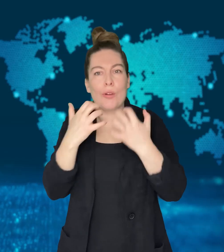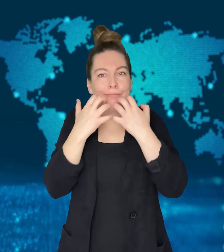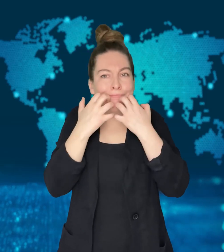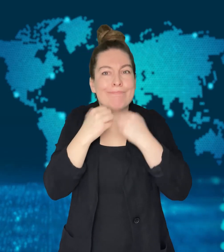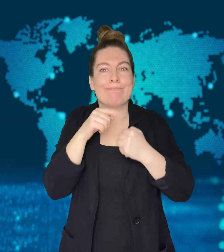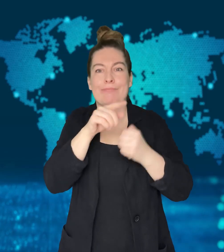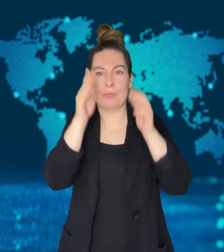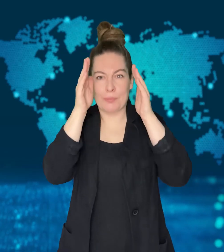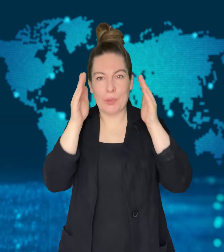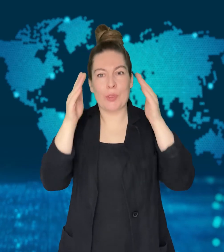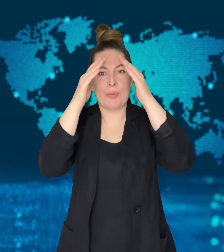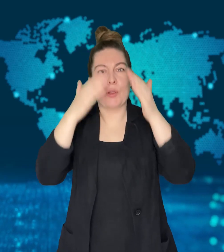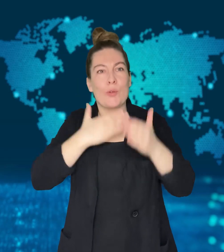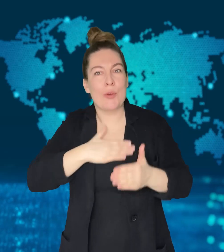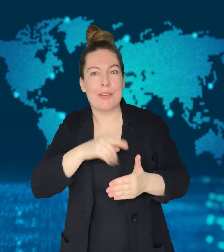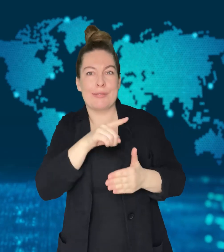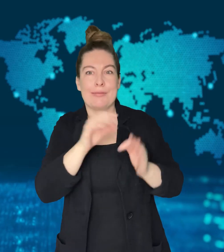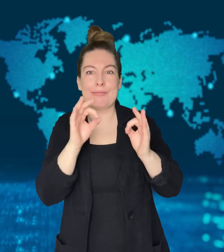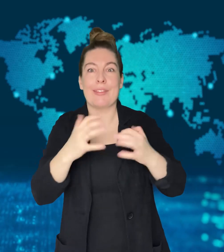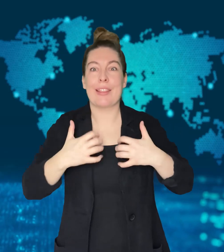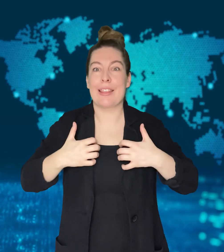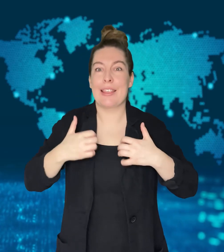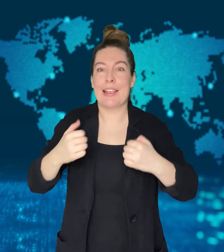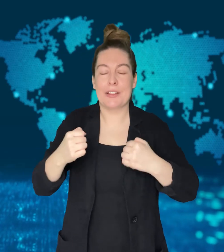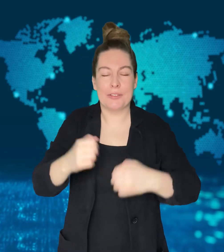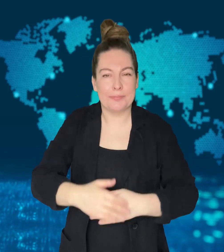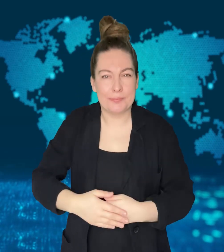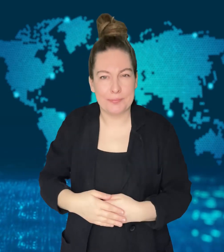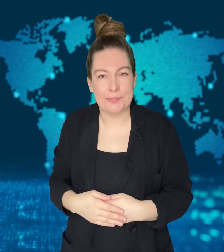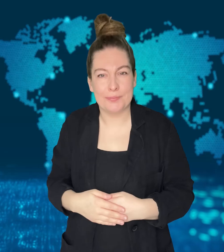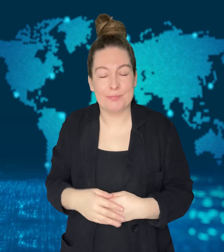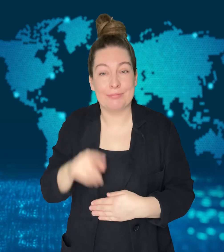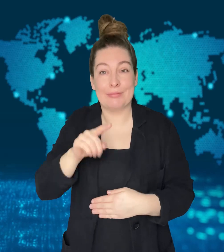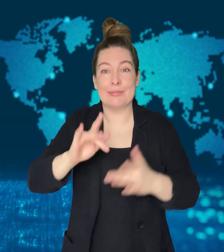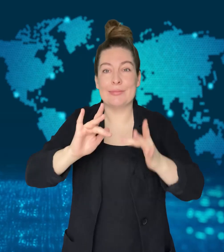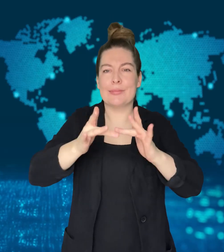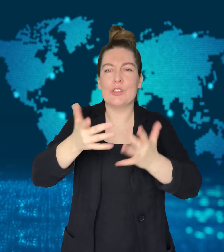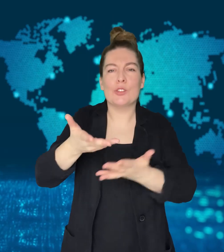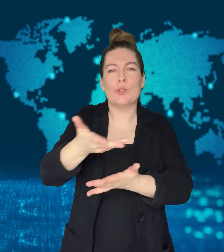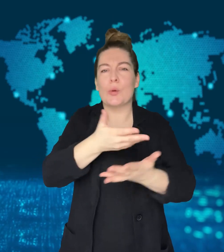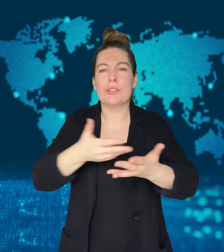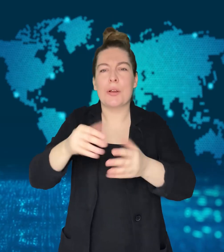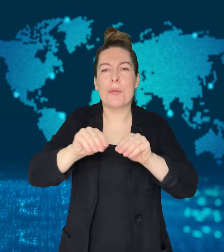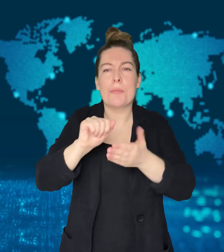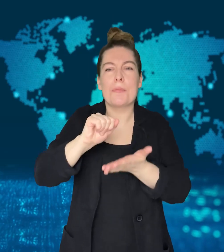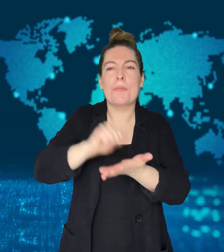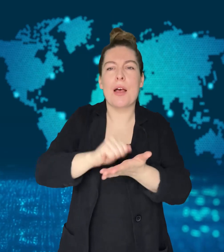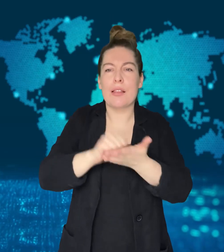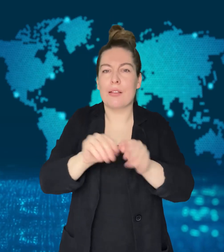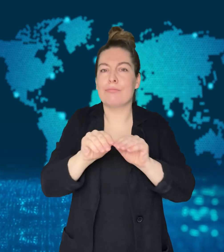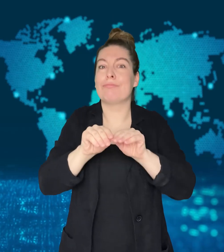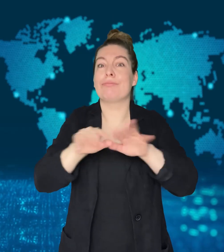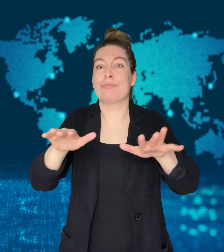are concerned for his health and hospitalization. He has posted on social media to thank people for